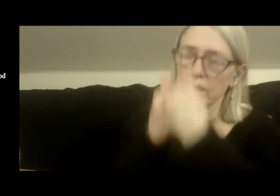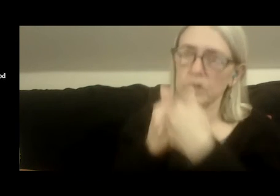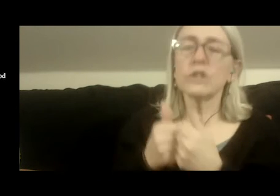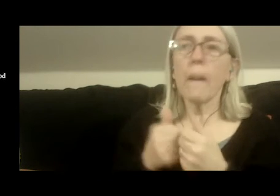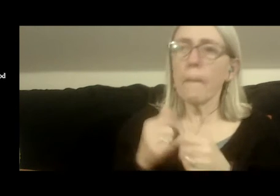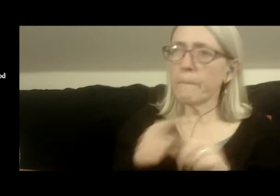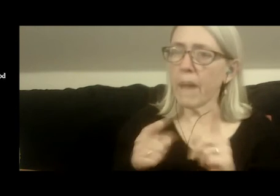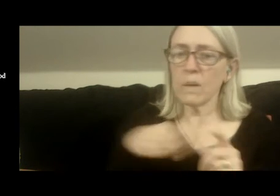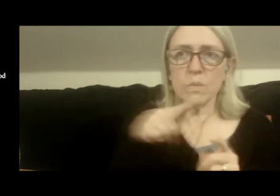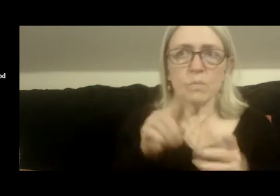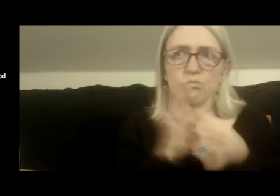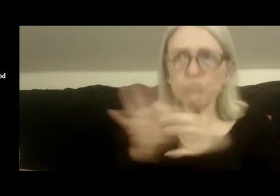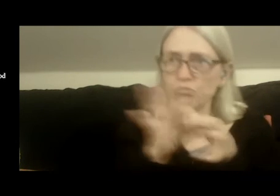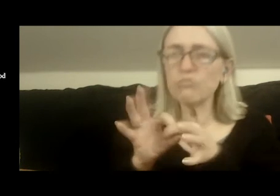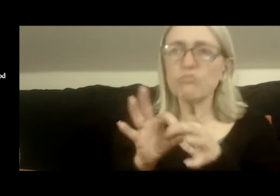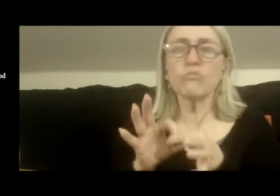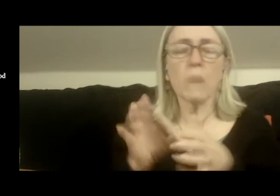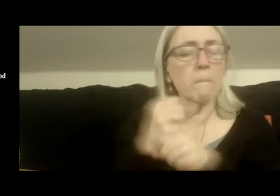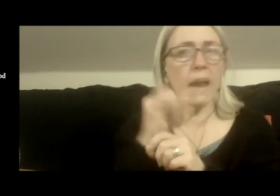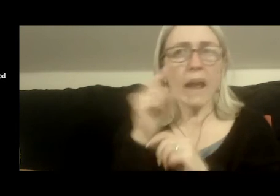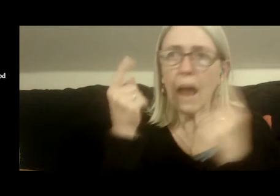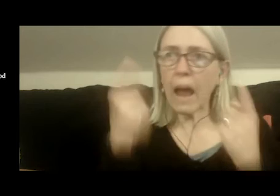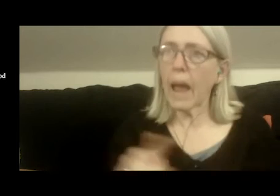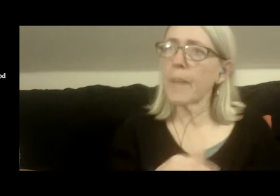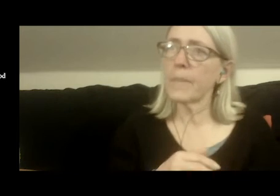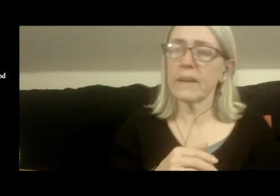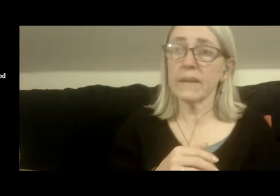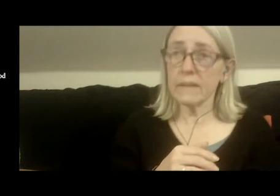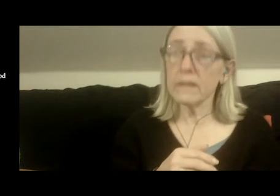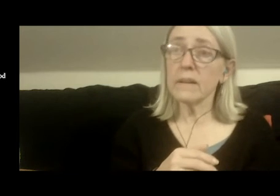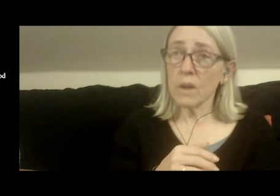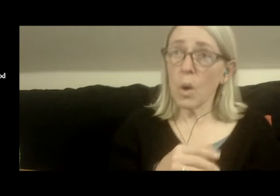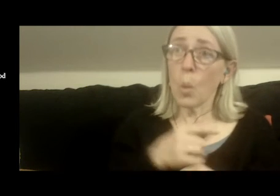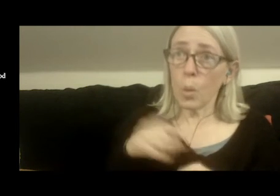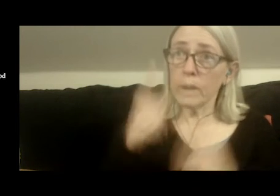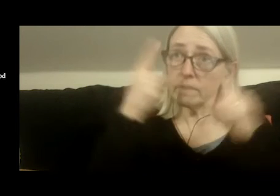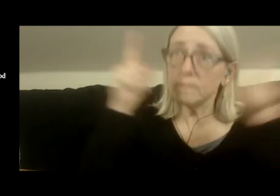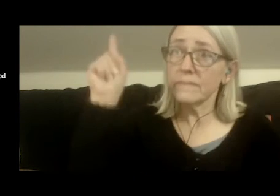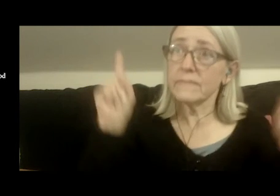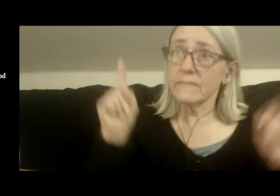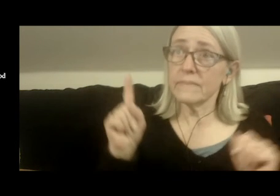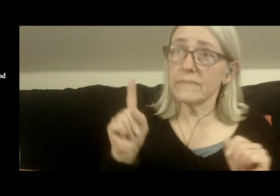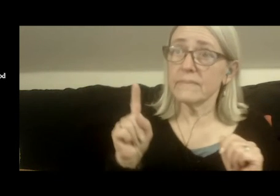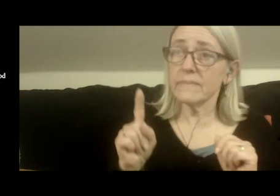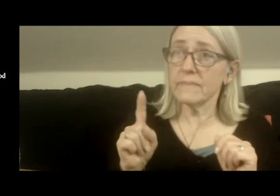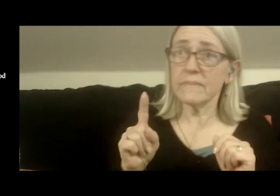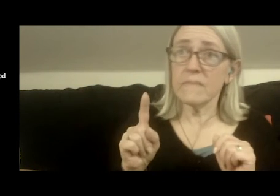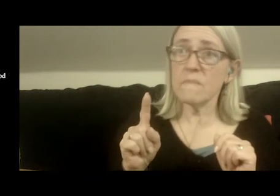and I think we came out on top, you know, did what we had to do to keep everything going, and